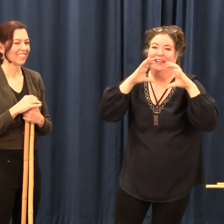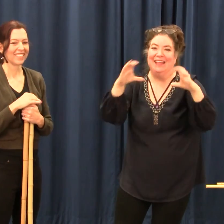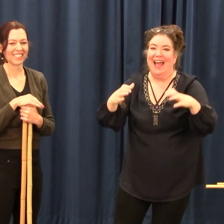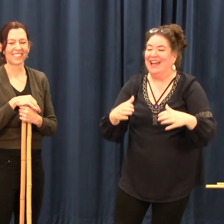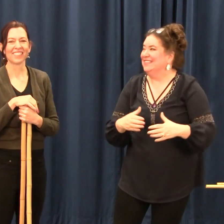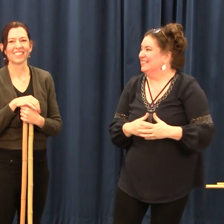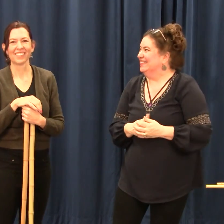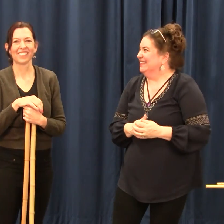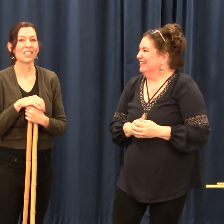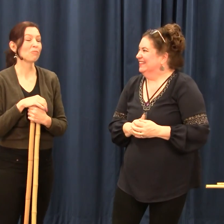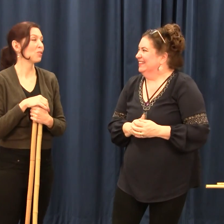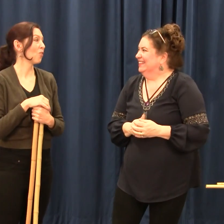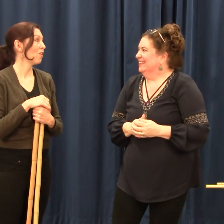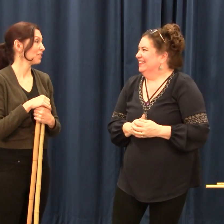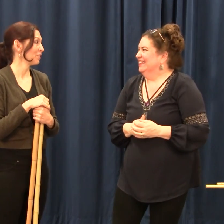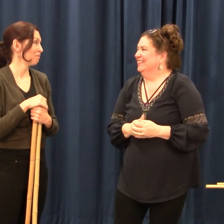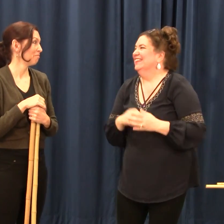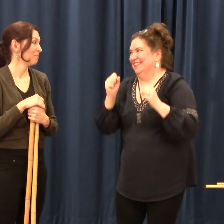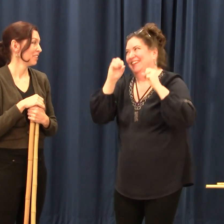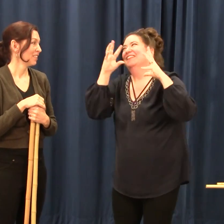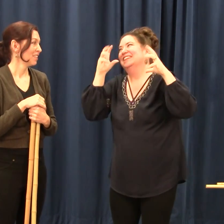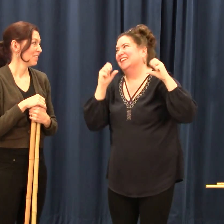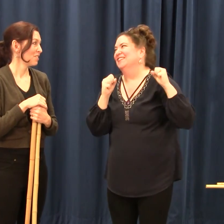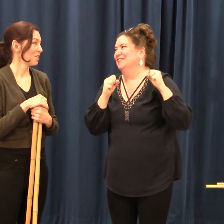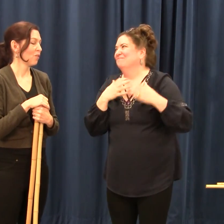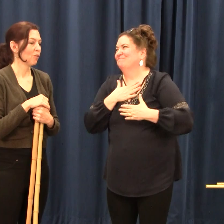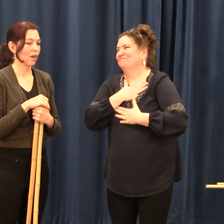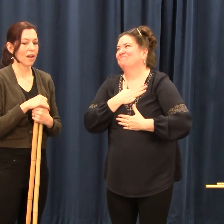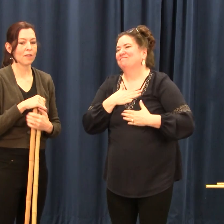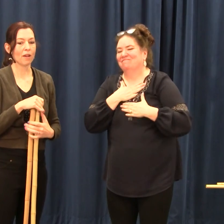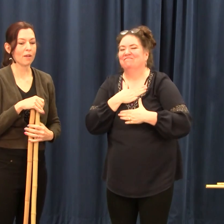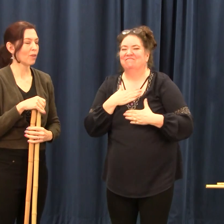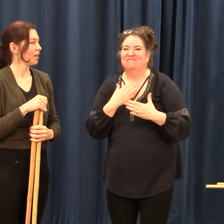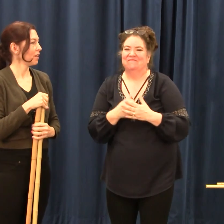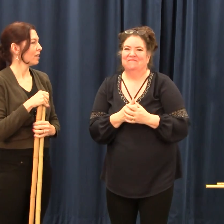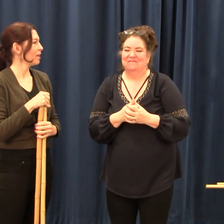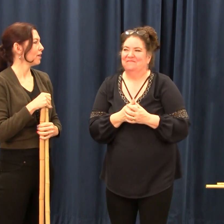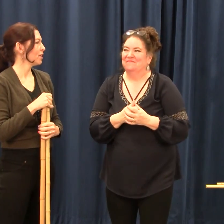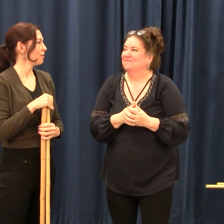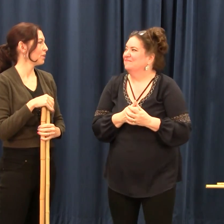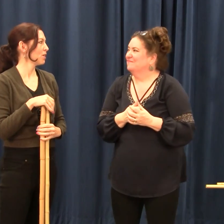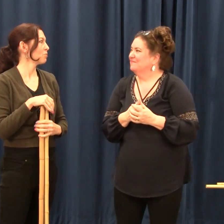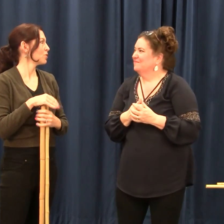to class! (Heather) This was awesome. (Luane) It was awesome (Heather) So because we're doing